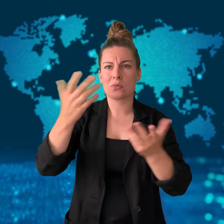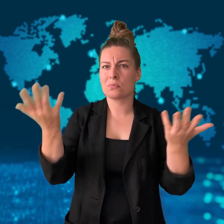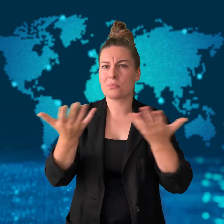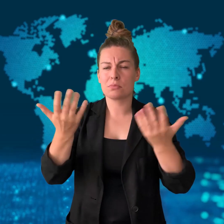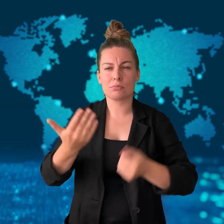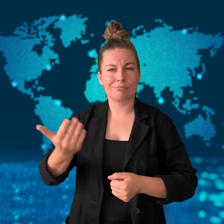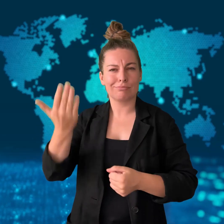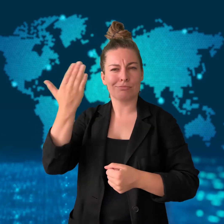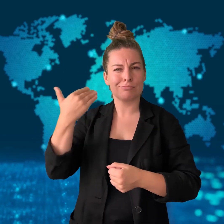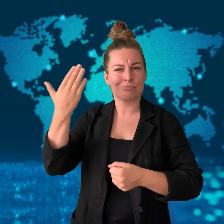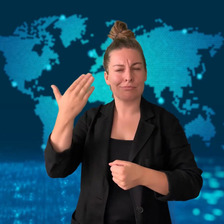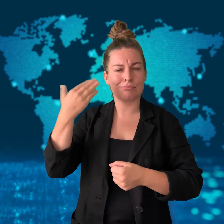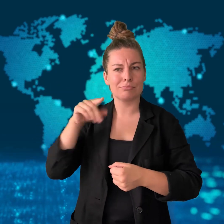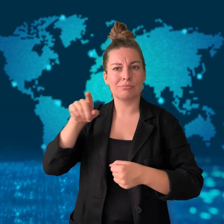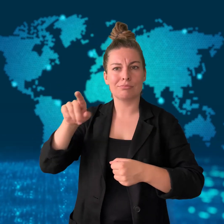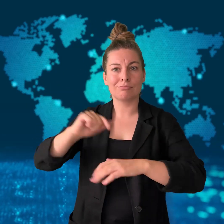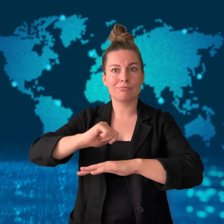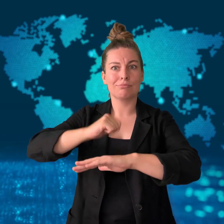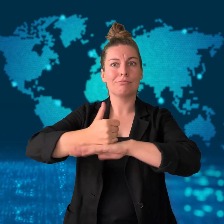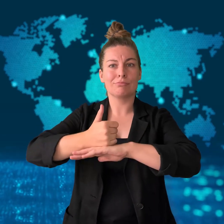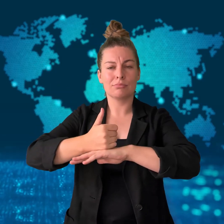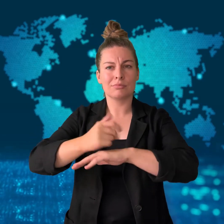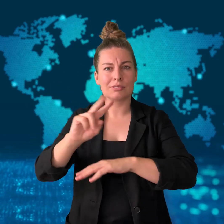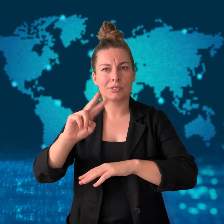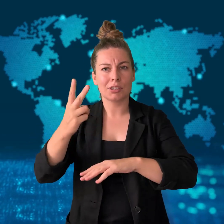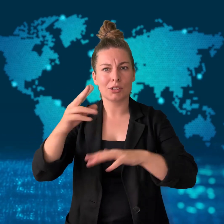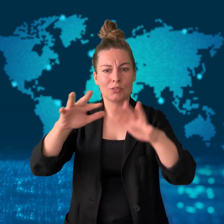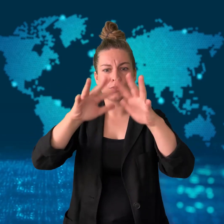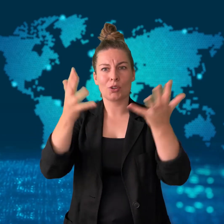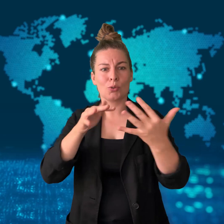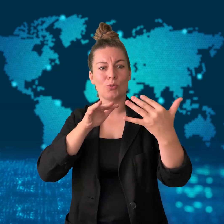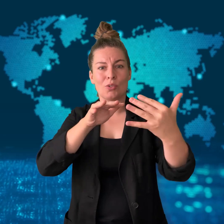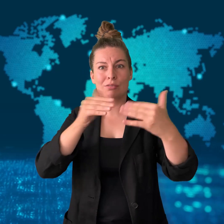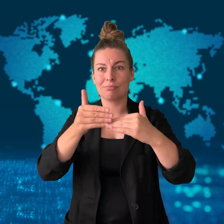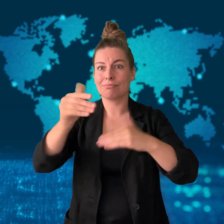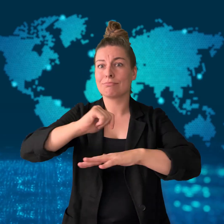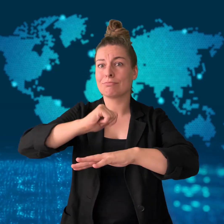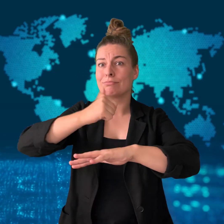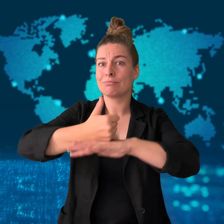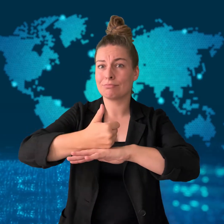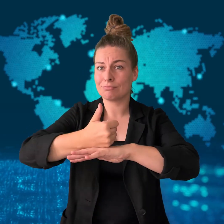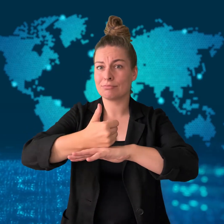and North Atlantic Treaty Organization (NATO),